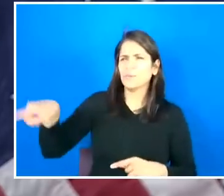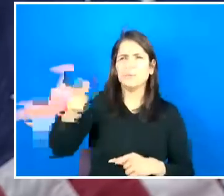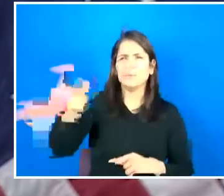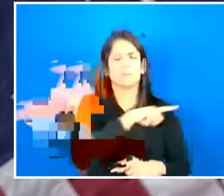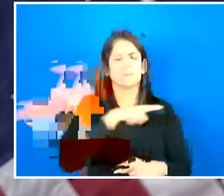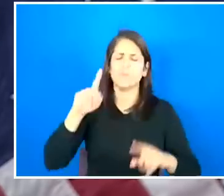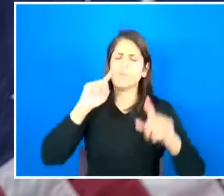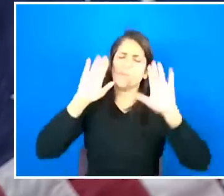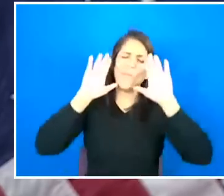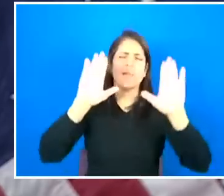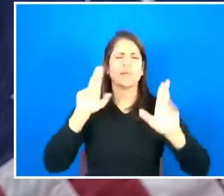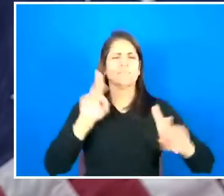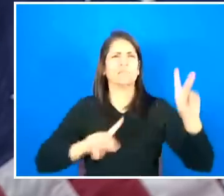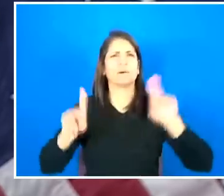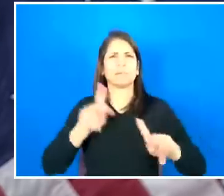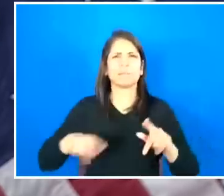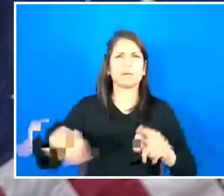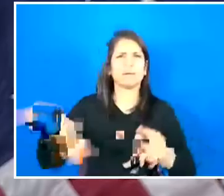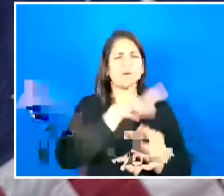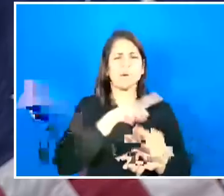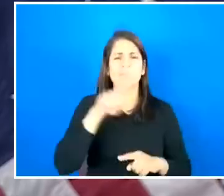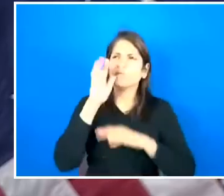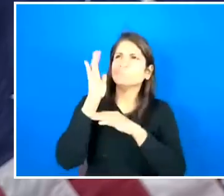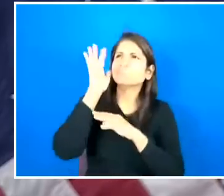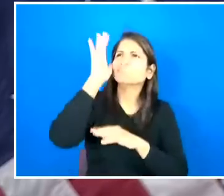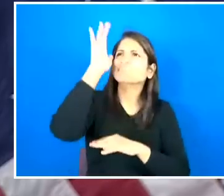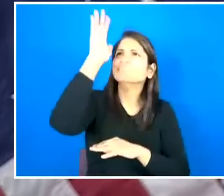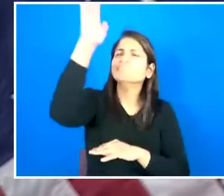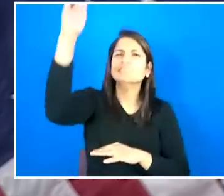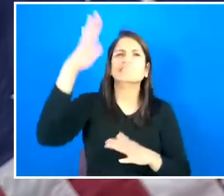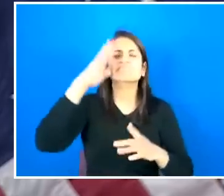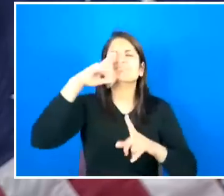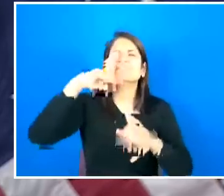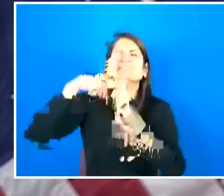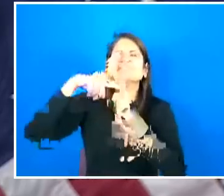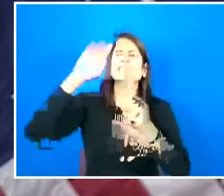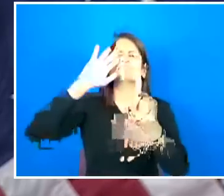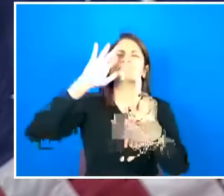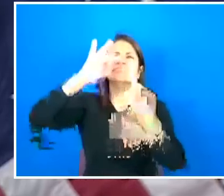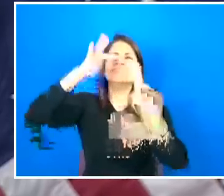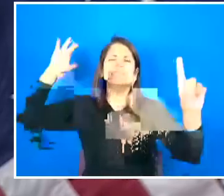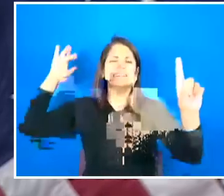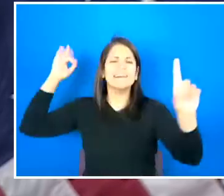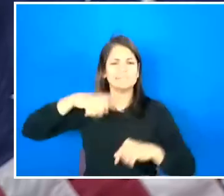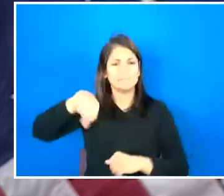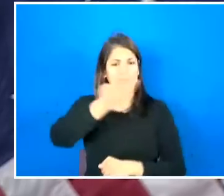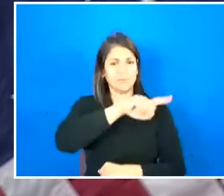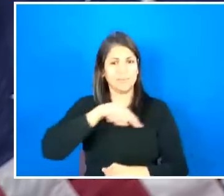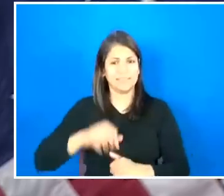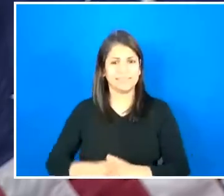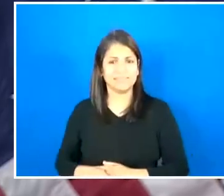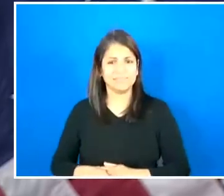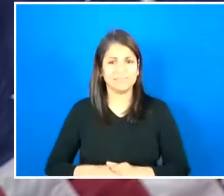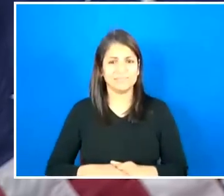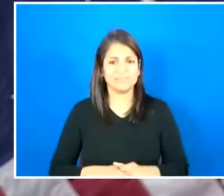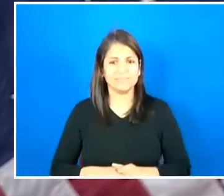HOW EXTRAORDINARY YOU ARE. THERE'S A BRIGT,H BRIGHT FUTURE AHEAD. WE'LL HAVE TO FIGHT OUR WAY THROUGH THESE MONTHS AHEAD BUT